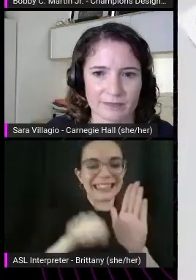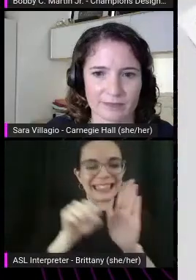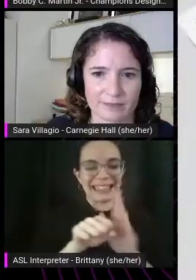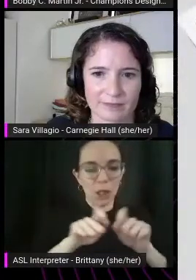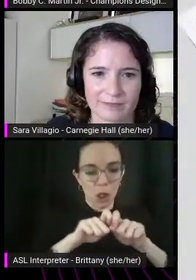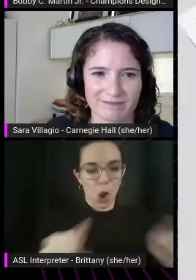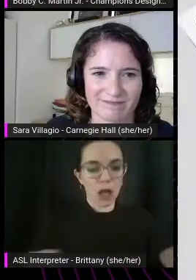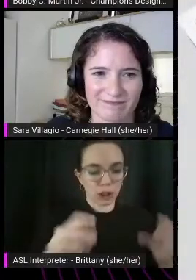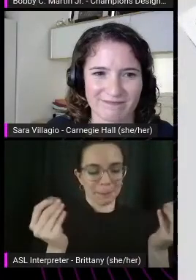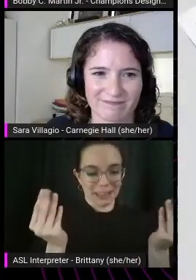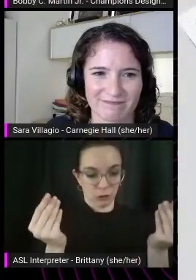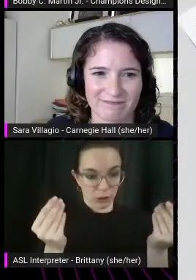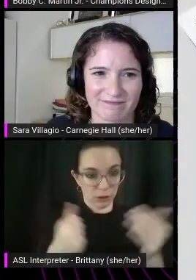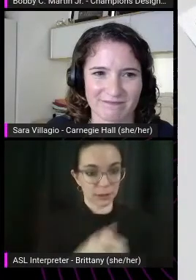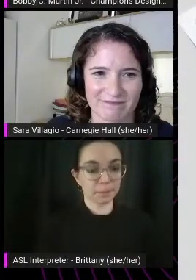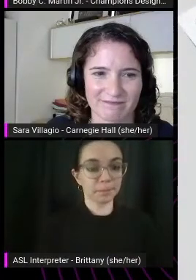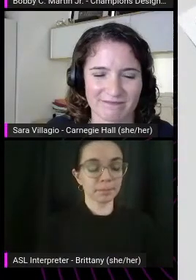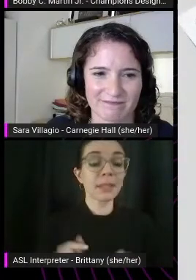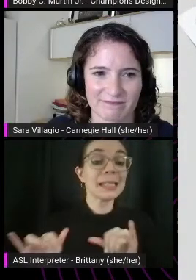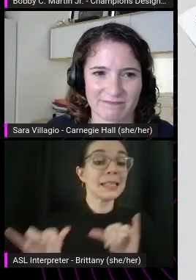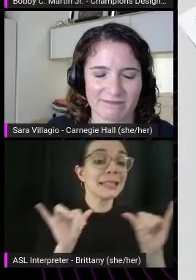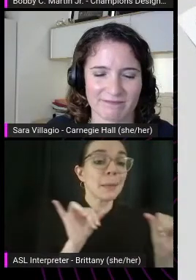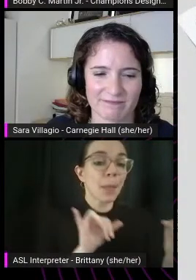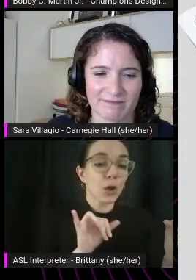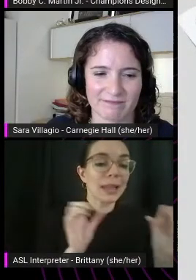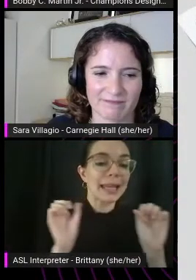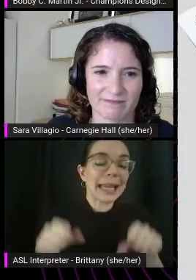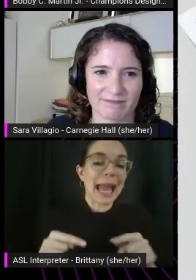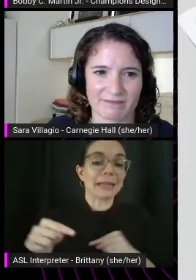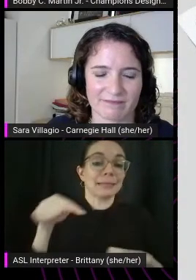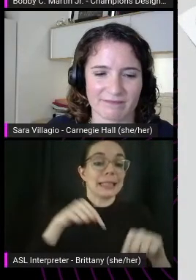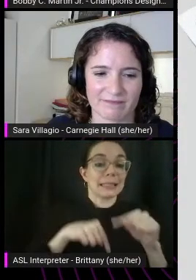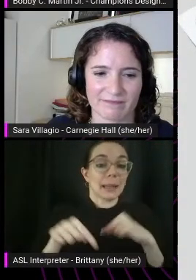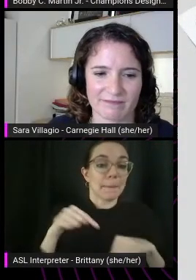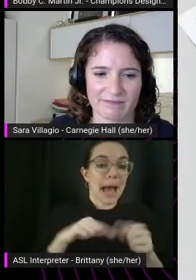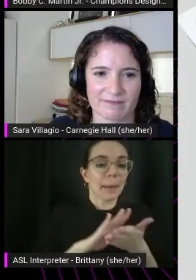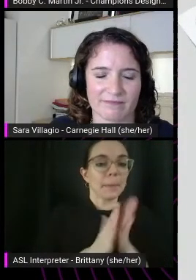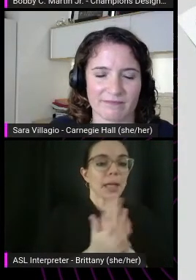And similarly, it can take a step back and become a little bit more serious